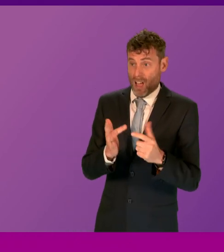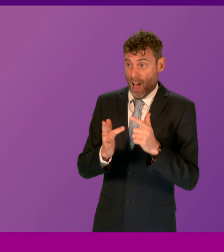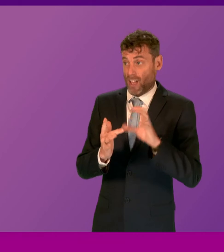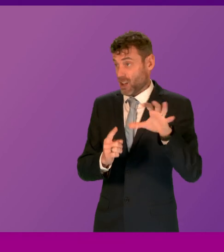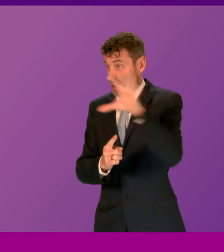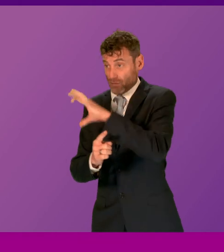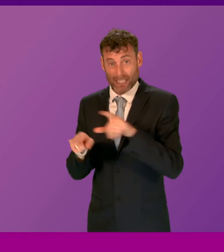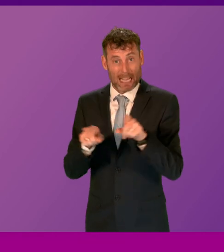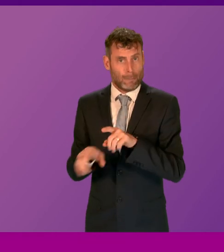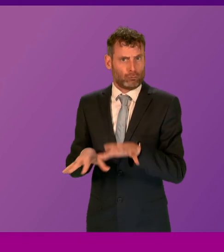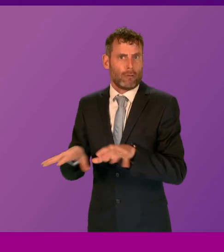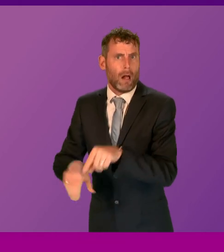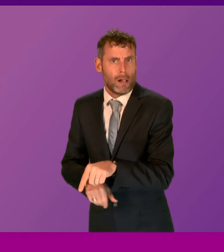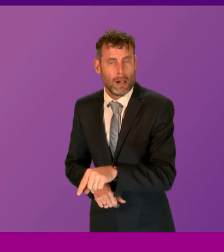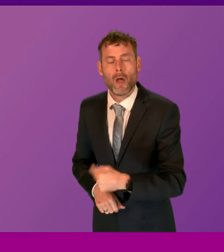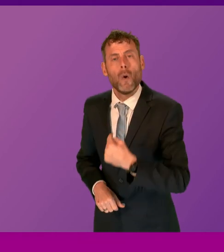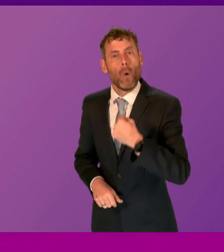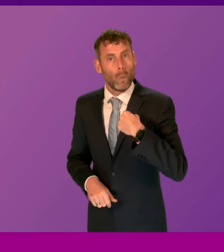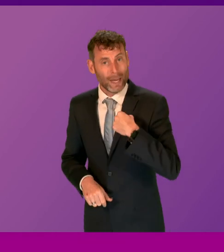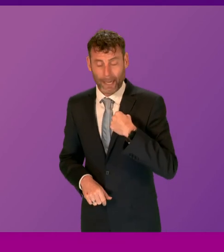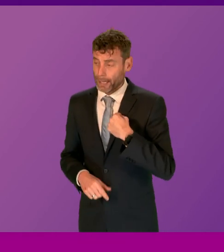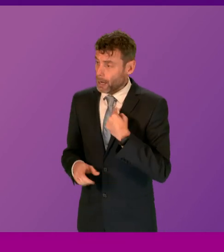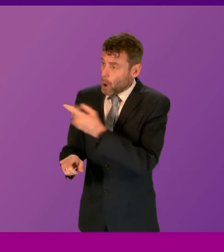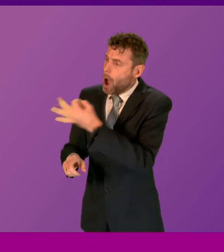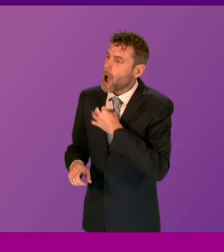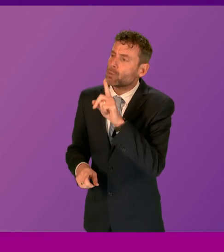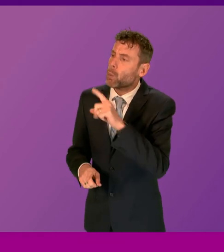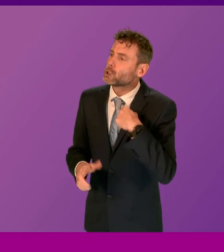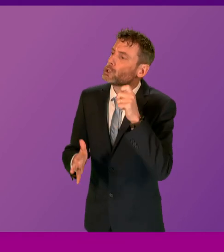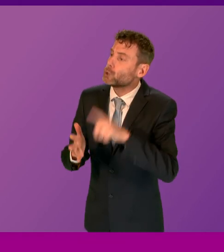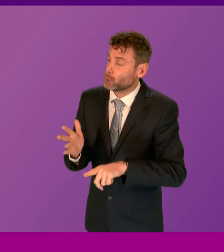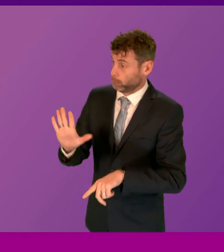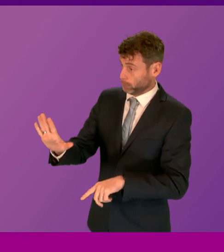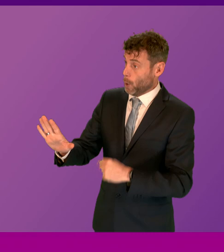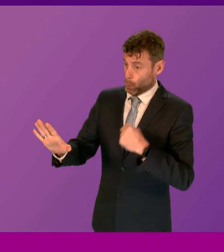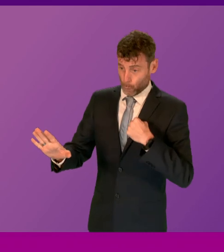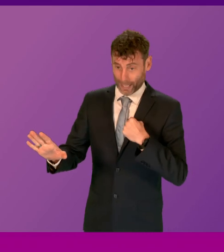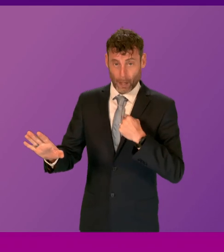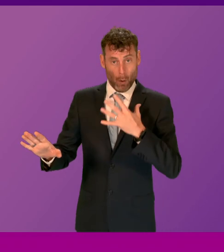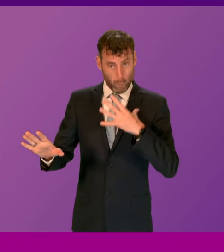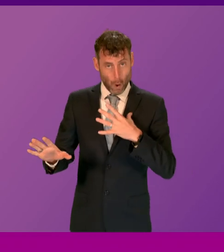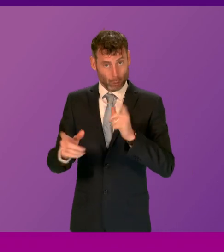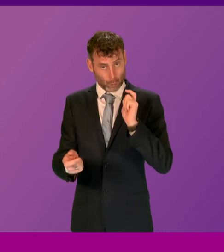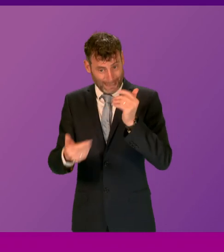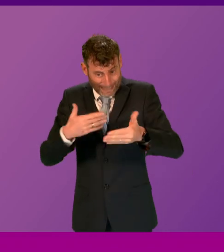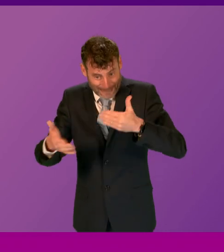It is because of our investment in the NHS—record investment—that we are seeing progress and recovery.